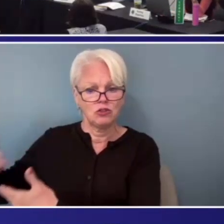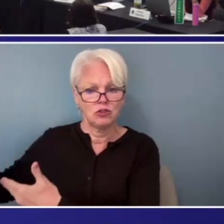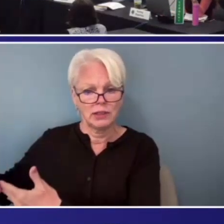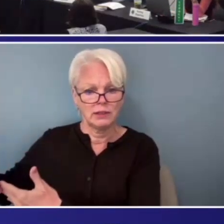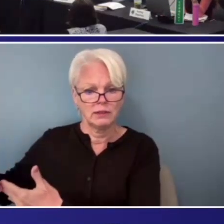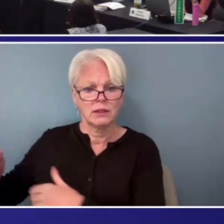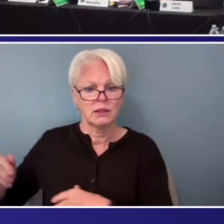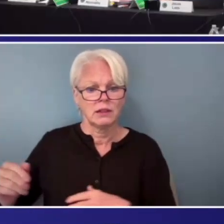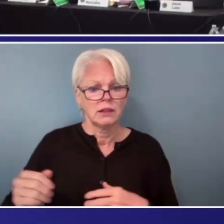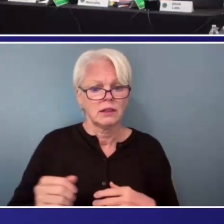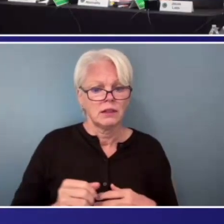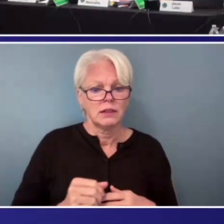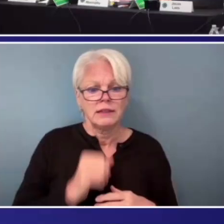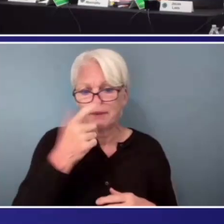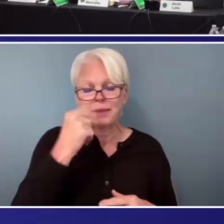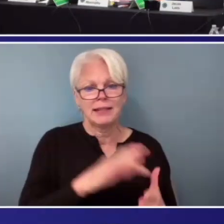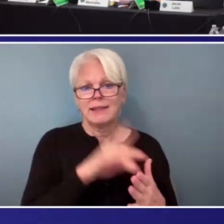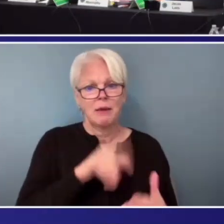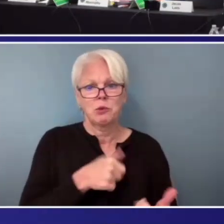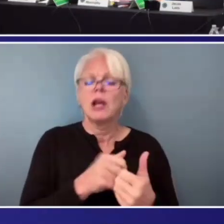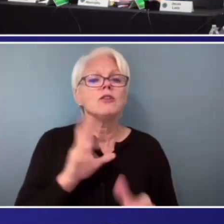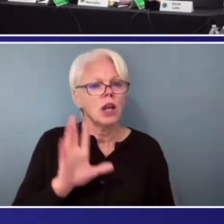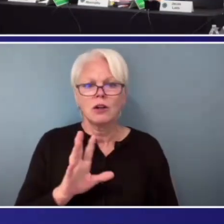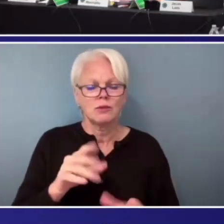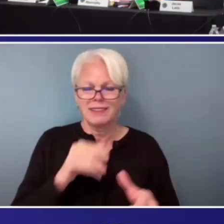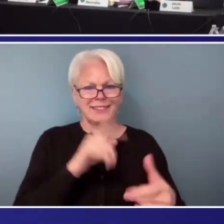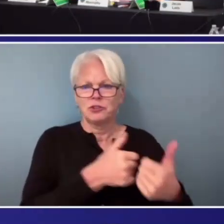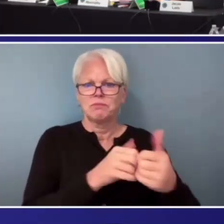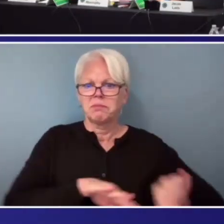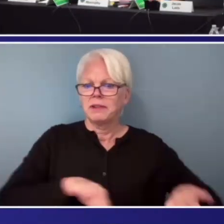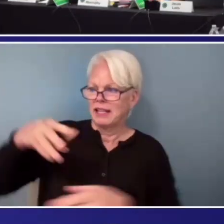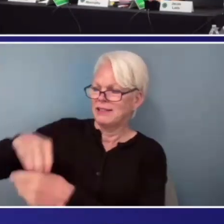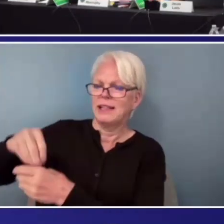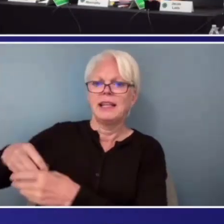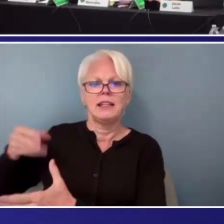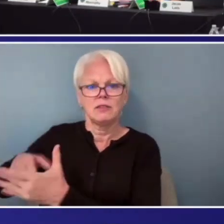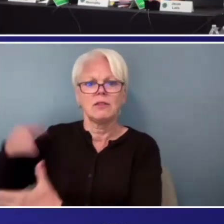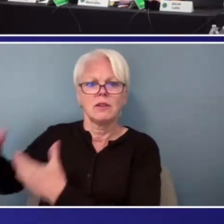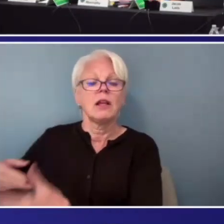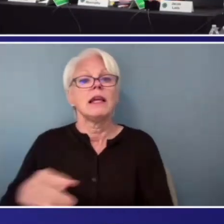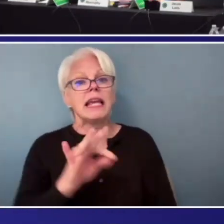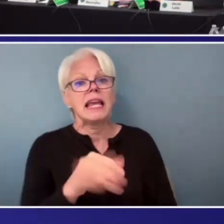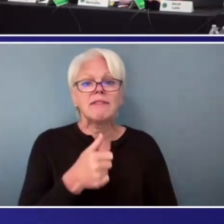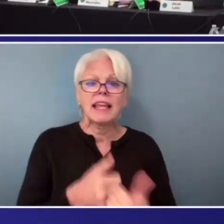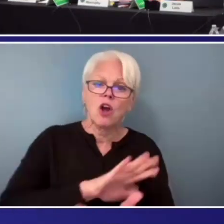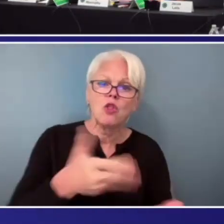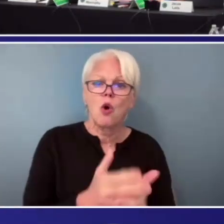No, it's, it's wrapped up in litigation. If, if they challenged the whole plan, it inherently challenges the provisions